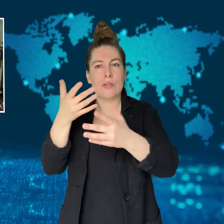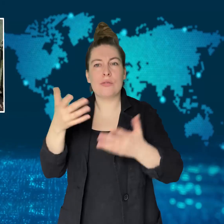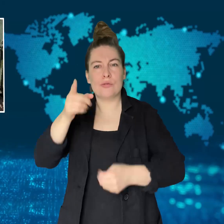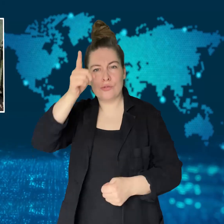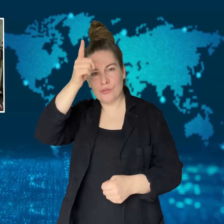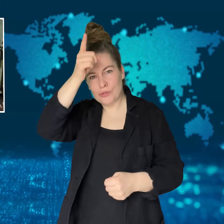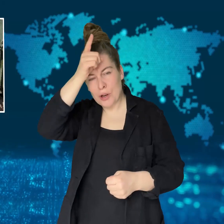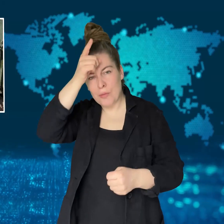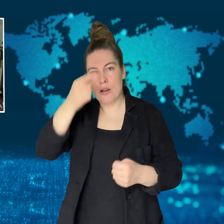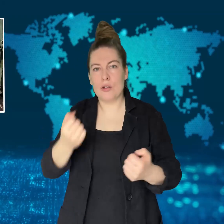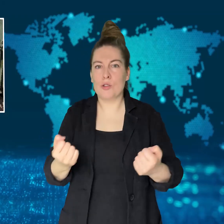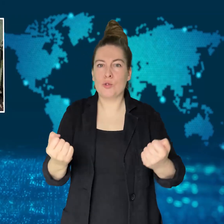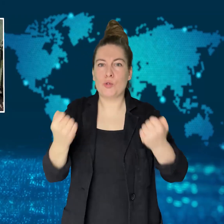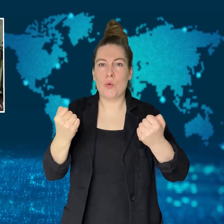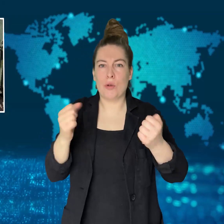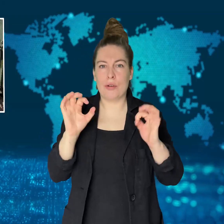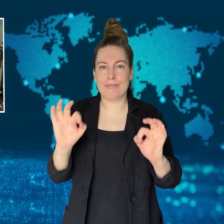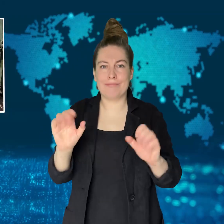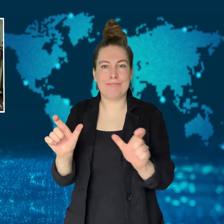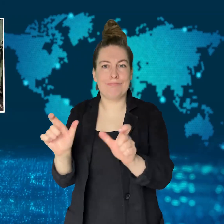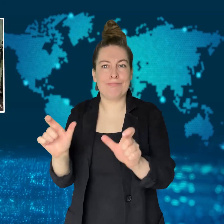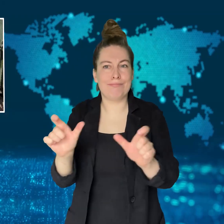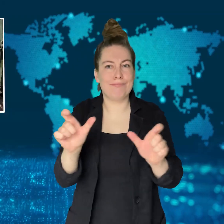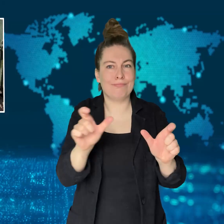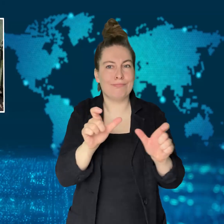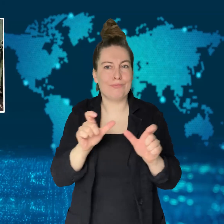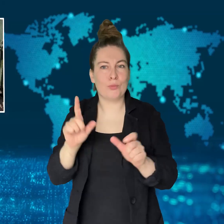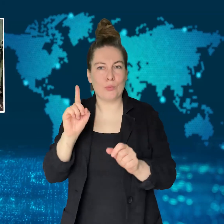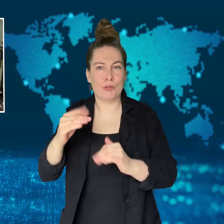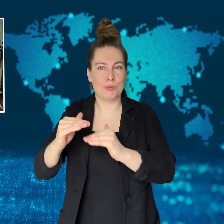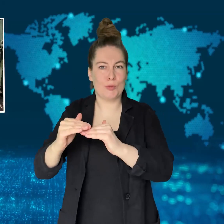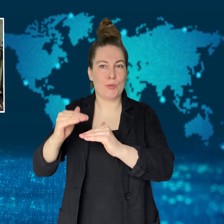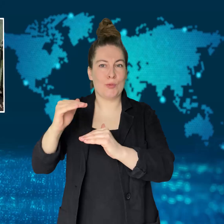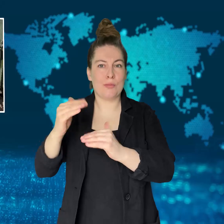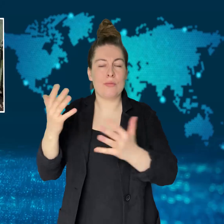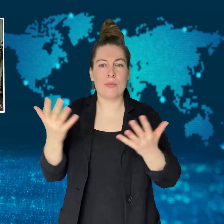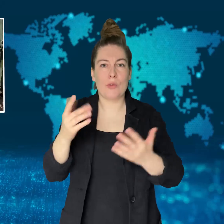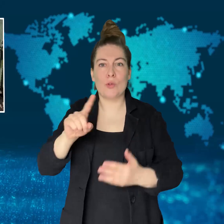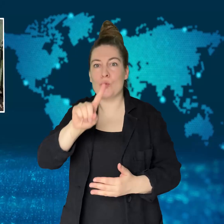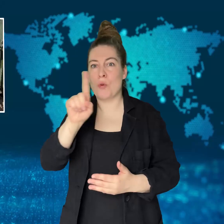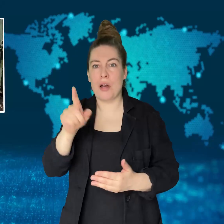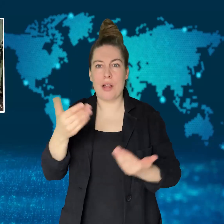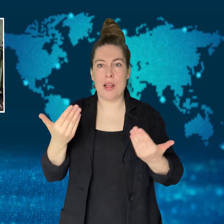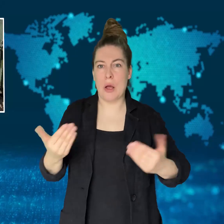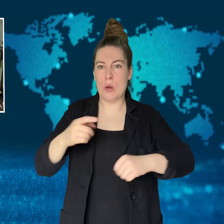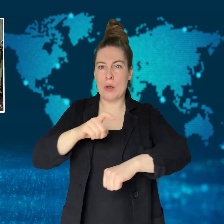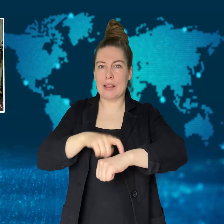are available for military spending.